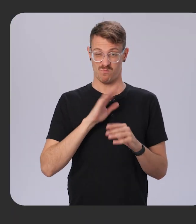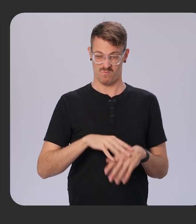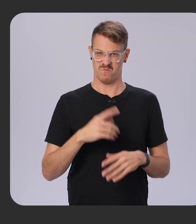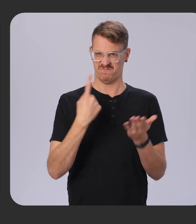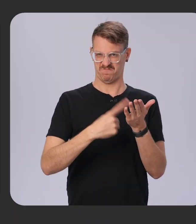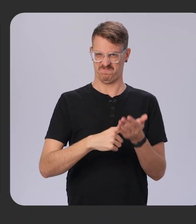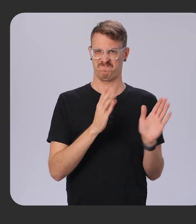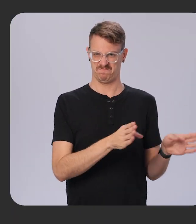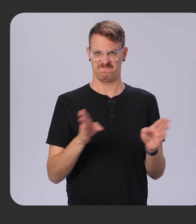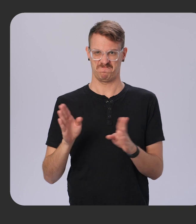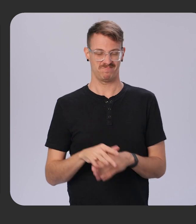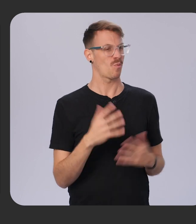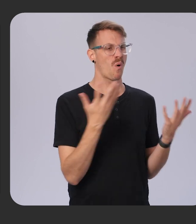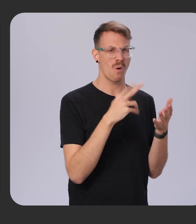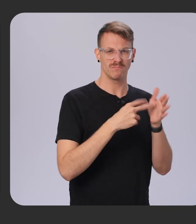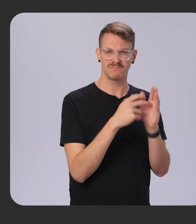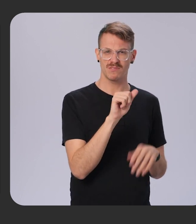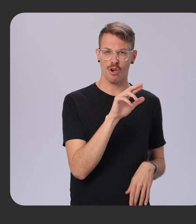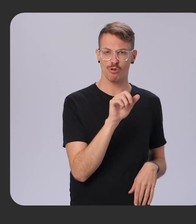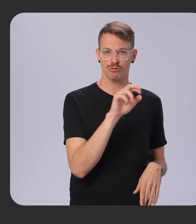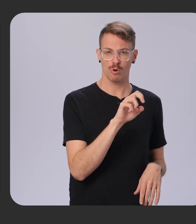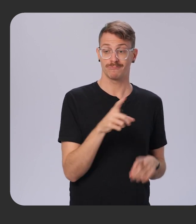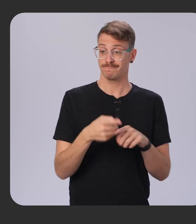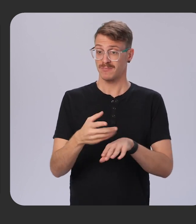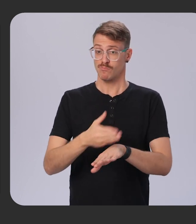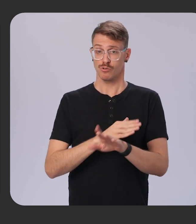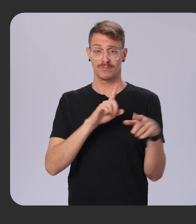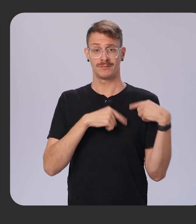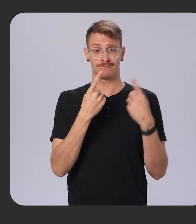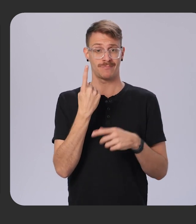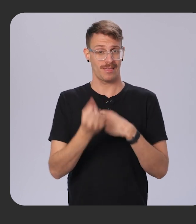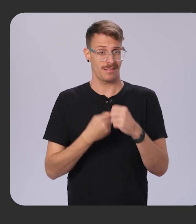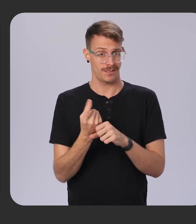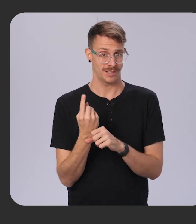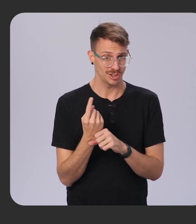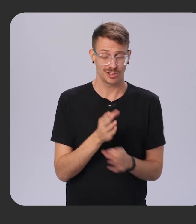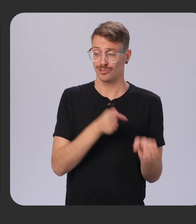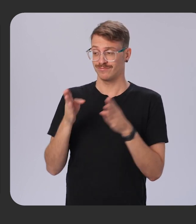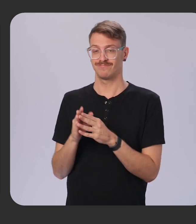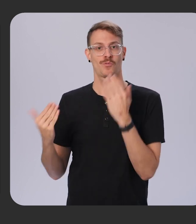about what ARCore is, improvements we've made over the past year, and some new capabilities